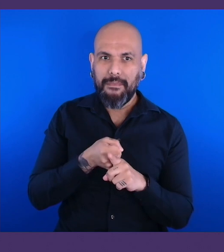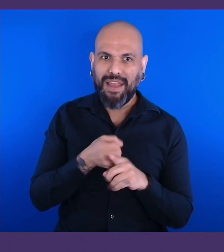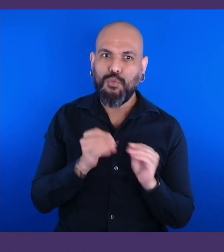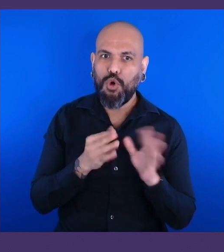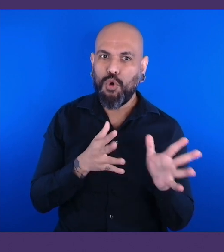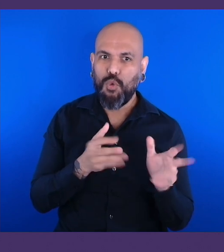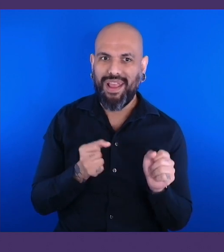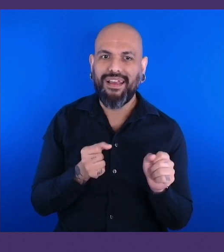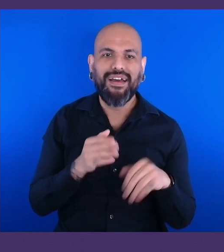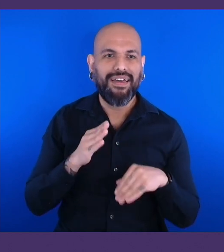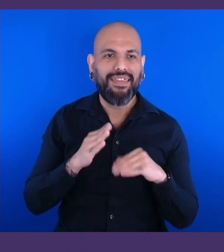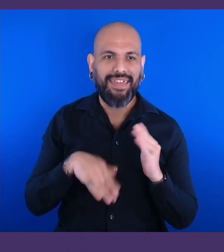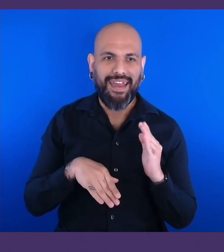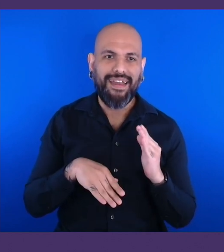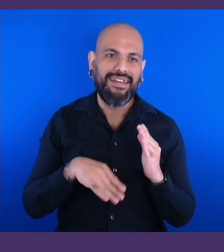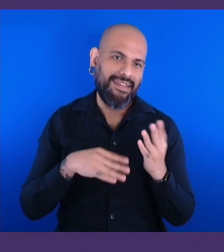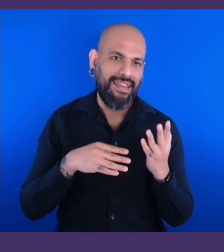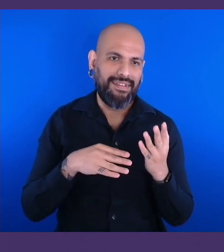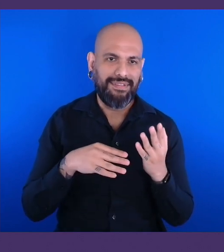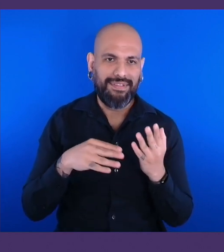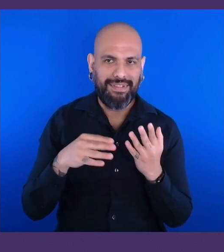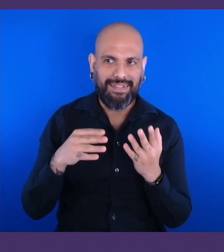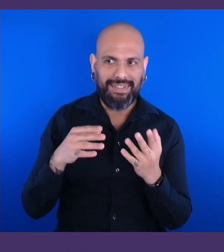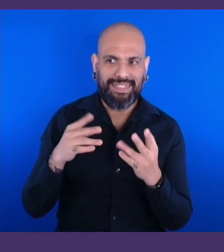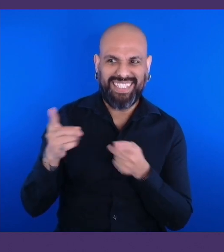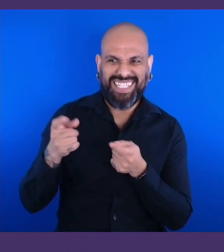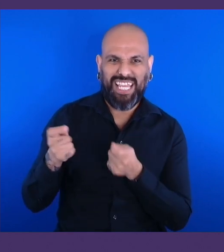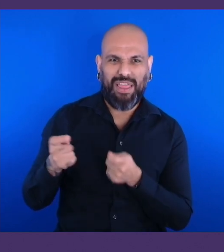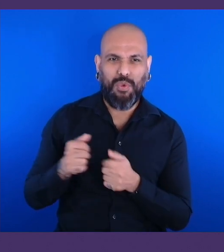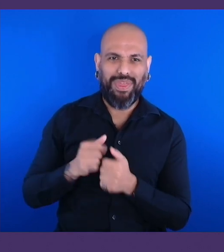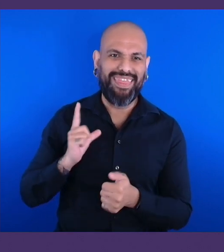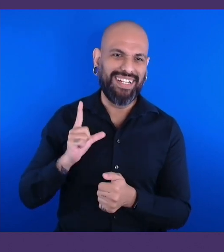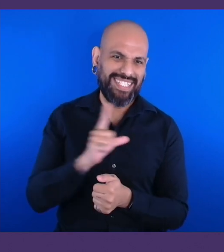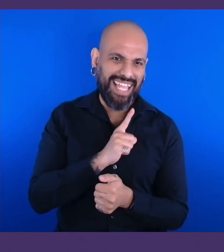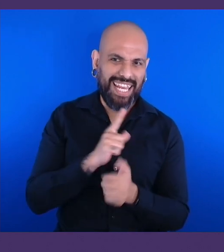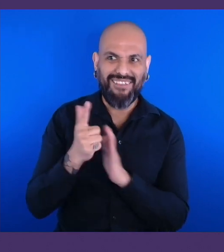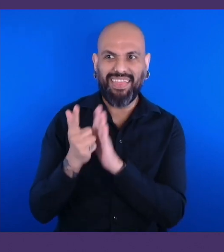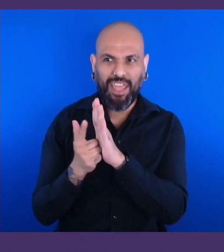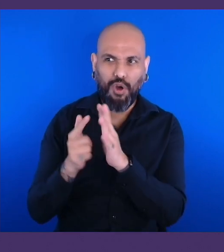at a kind of legislative, legal kind of scale. Jamie Dean: Yeah.